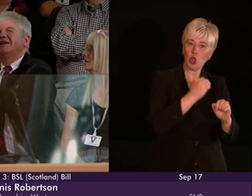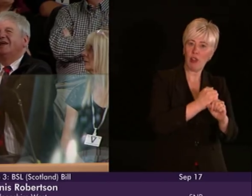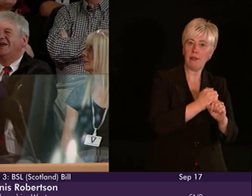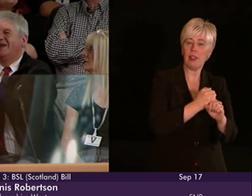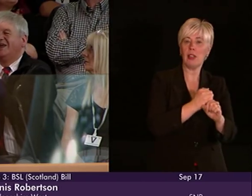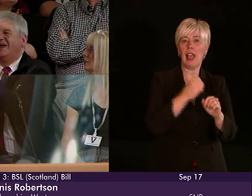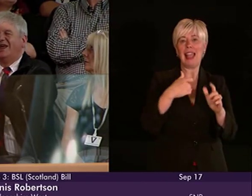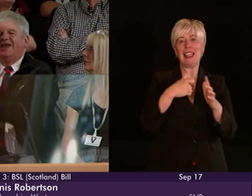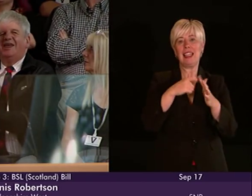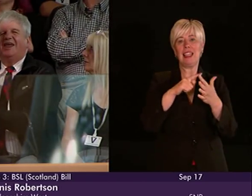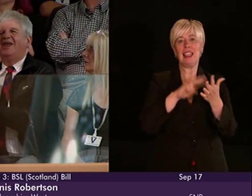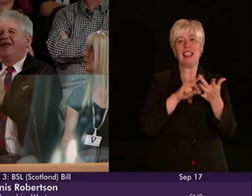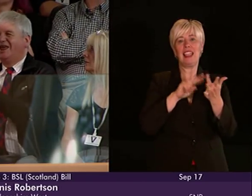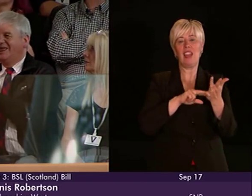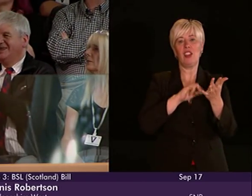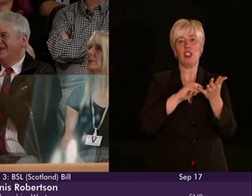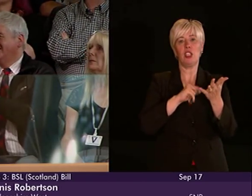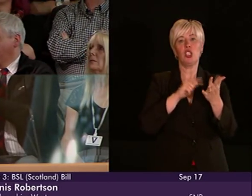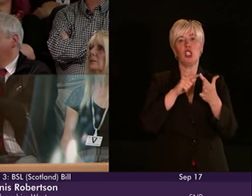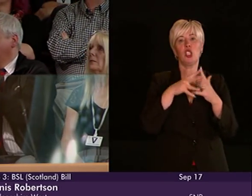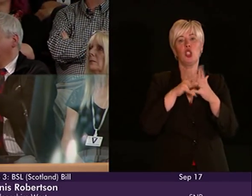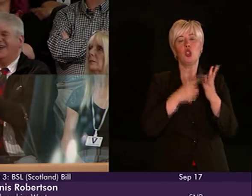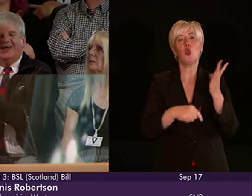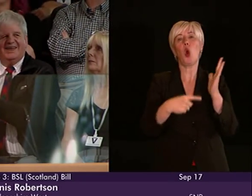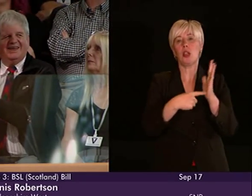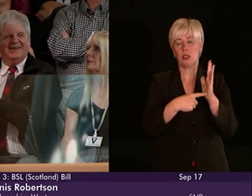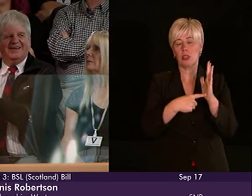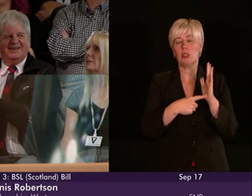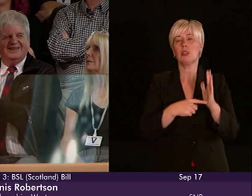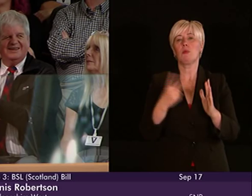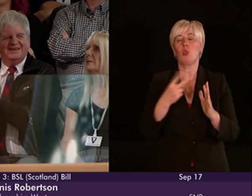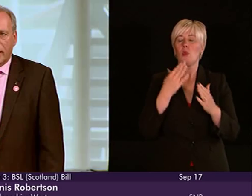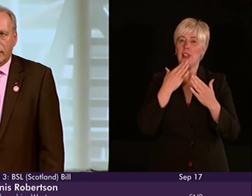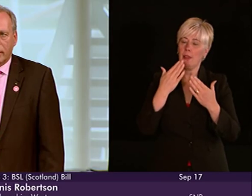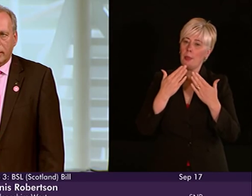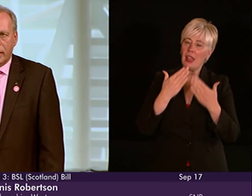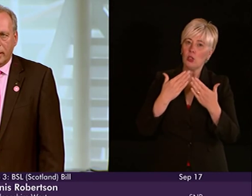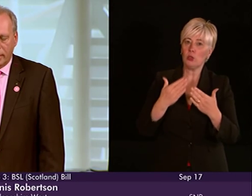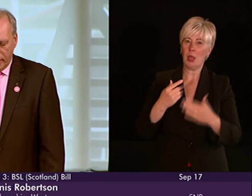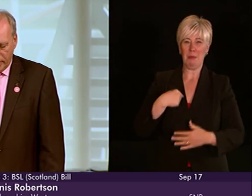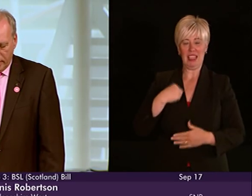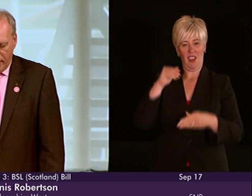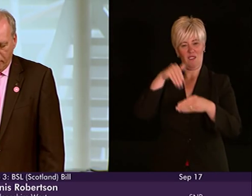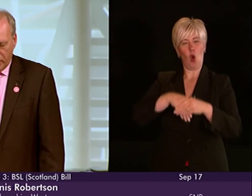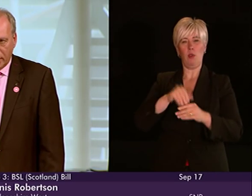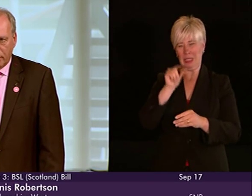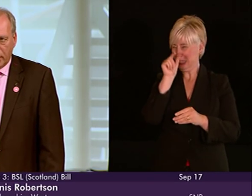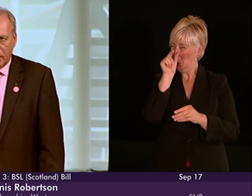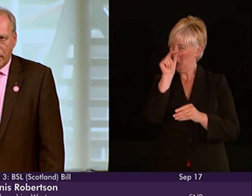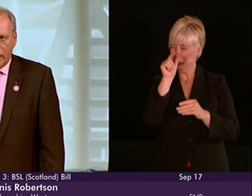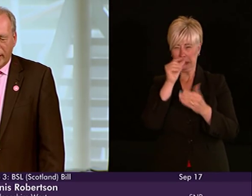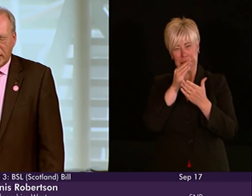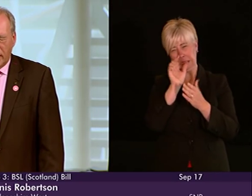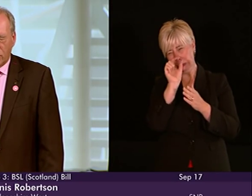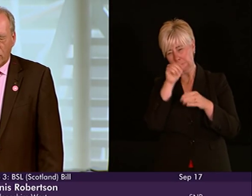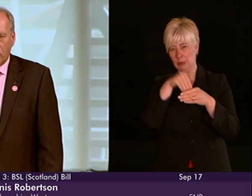colleague Kevin Stewart, for acknowledging the very small part that I played at stage